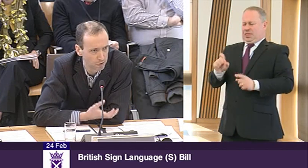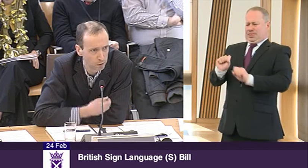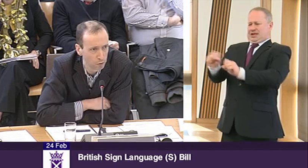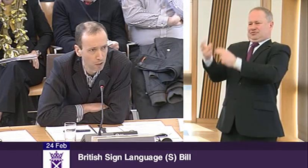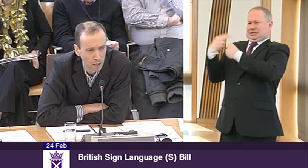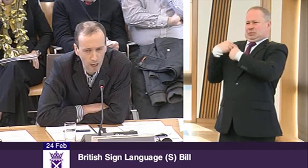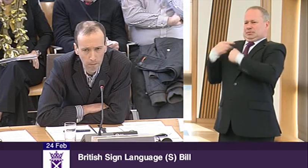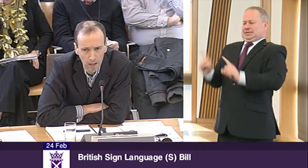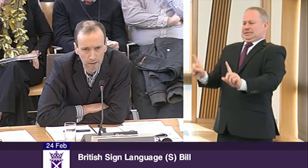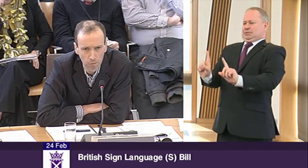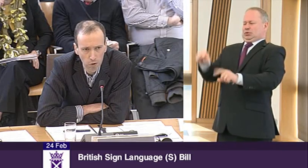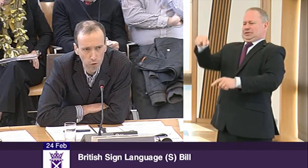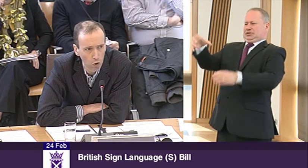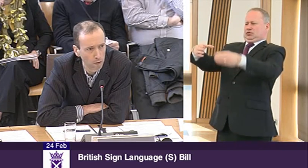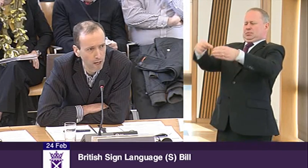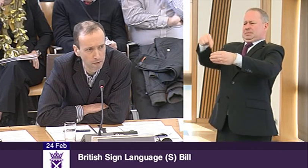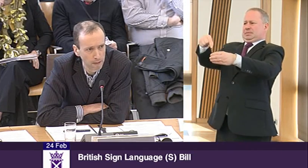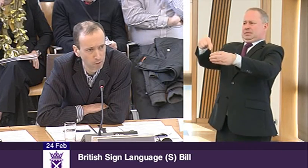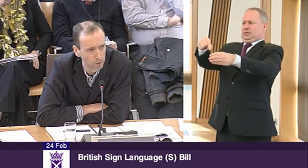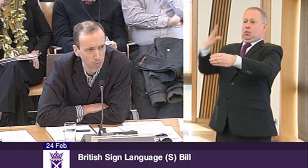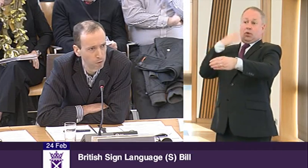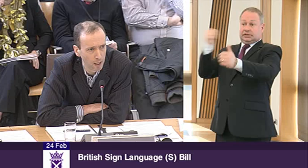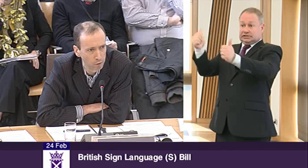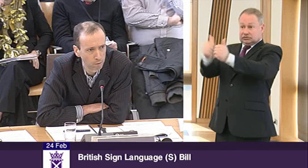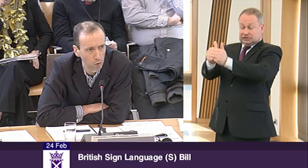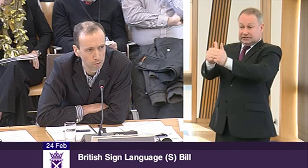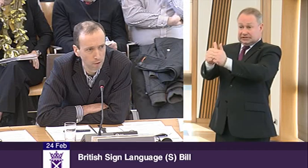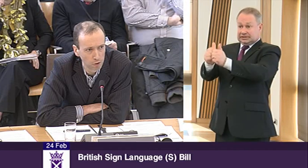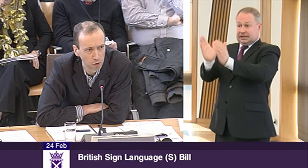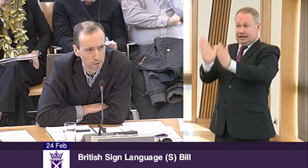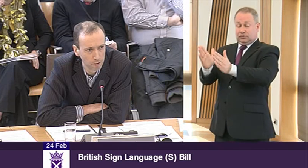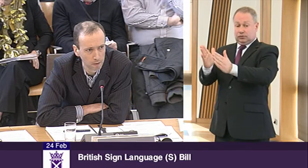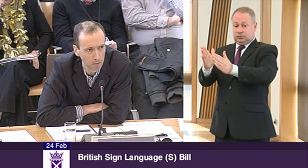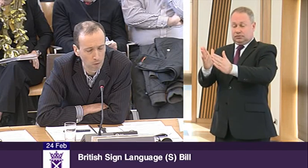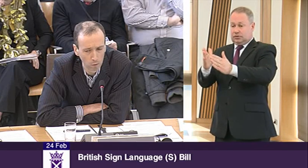of the group and what it is there to do. Once we have that, the membership would follow